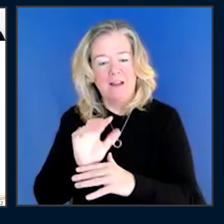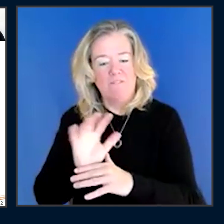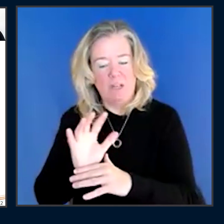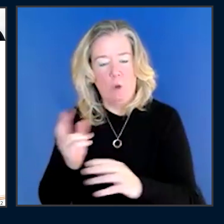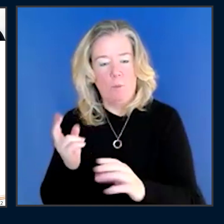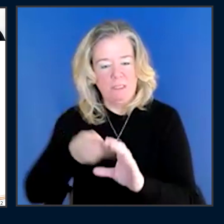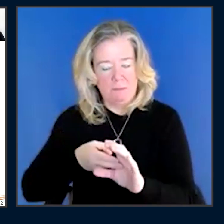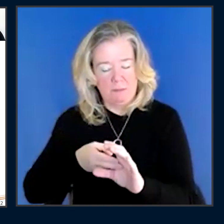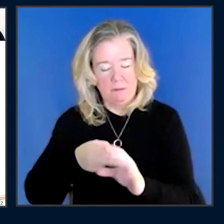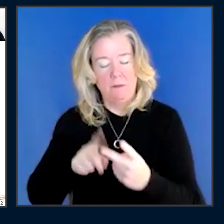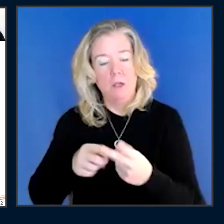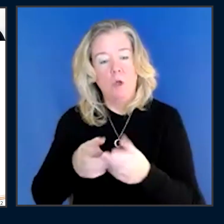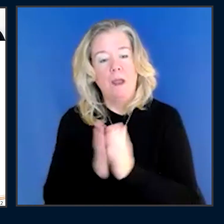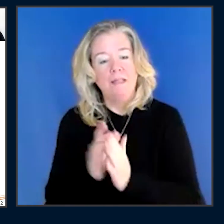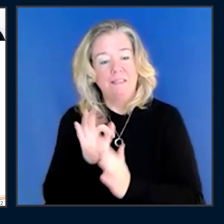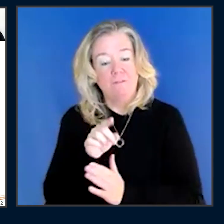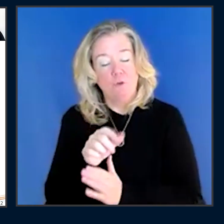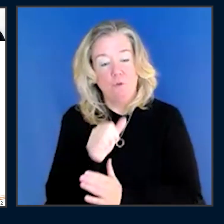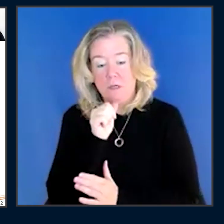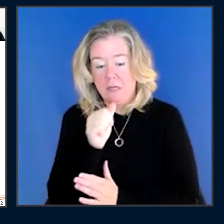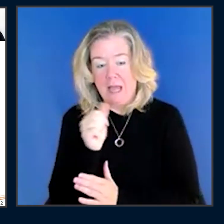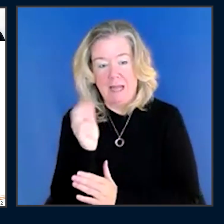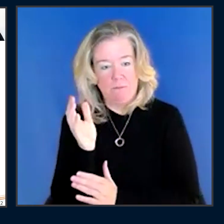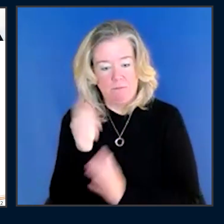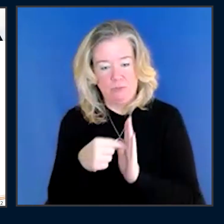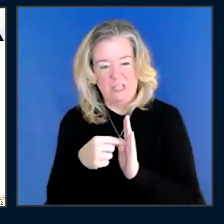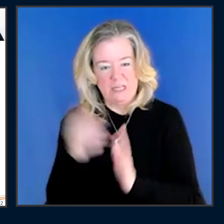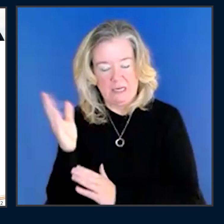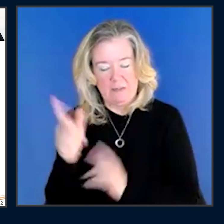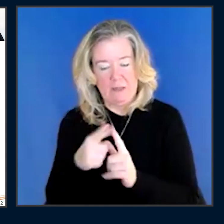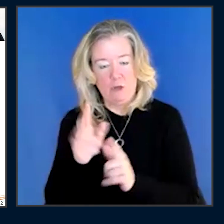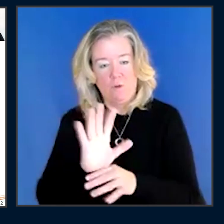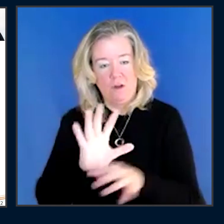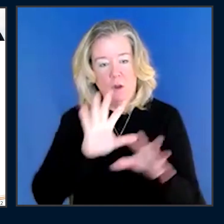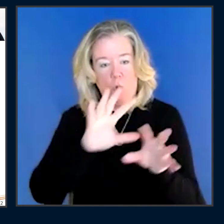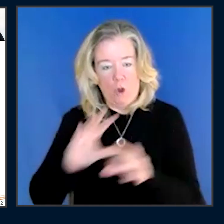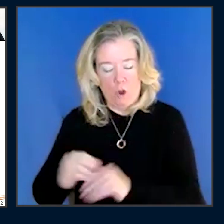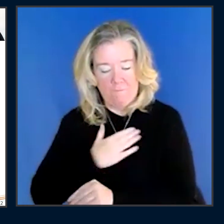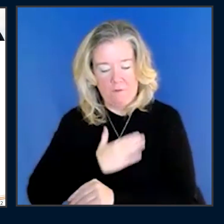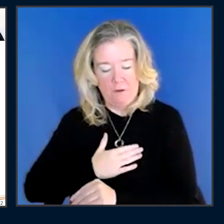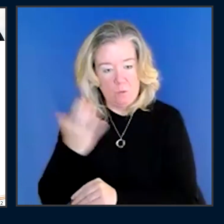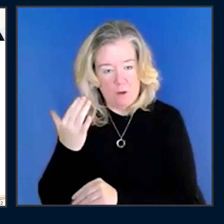Additionally, we ask that if you are not presenting, go ahead and turn your video off so that only the presenters